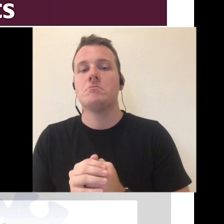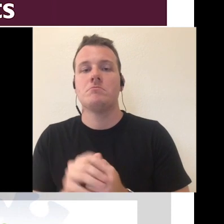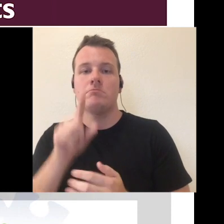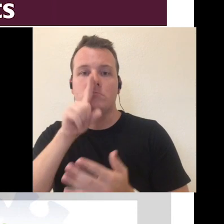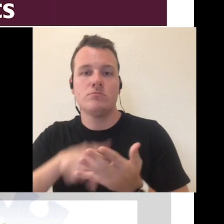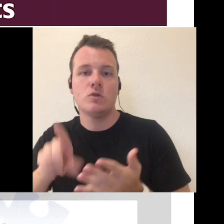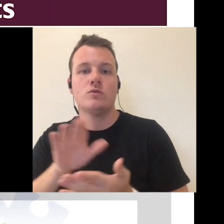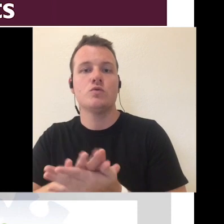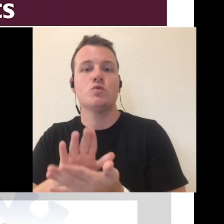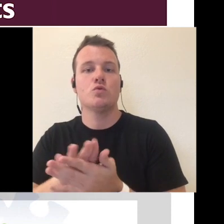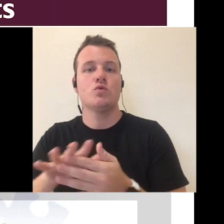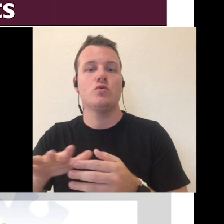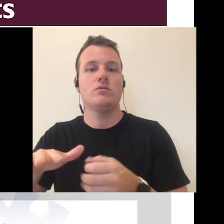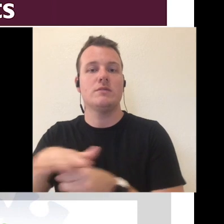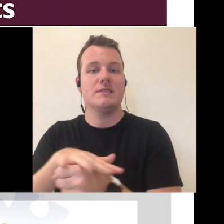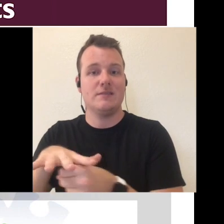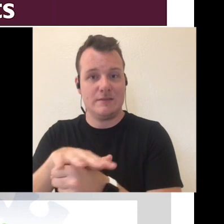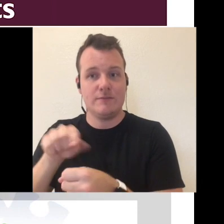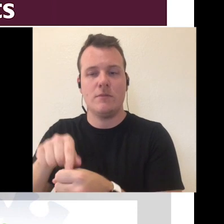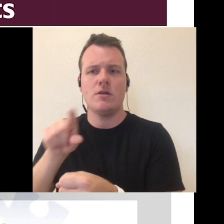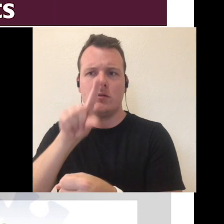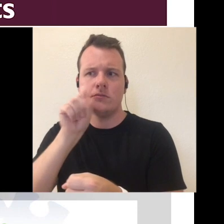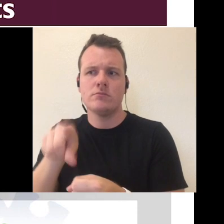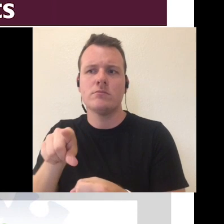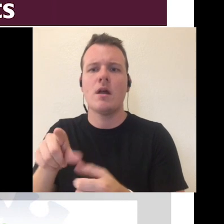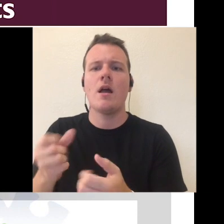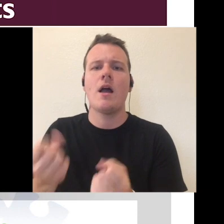some of the revised, Check with the school districts, and see how many